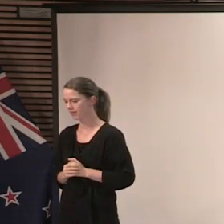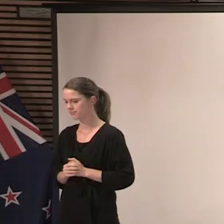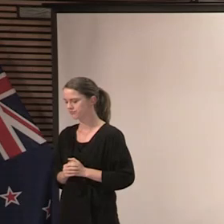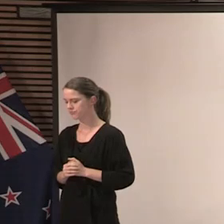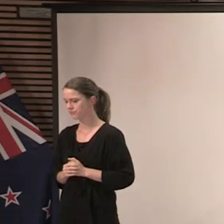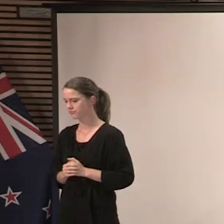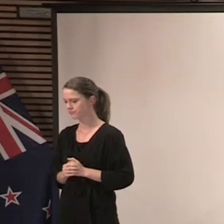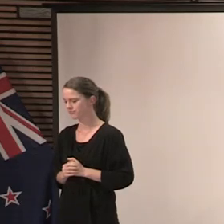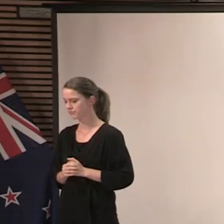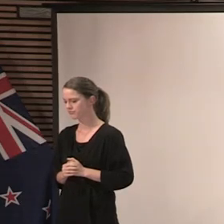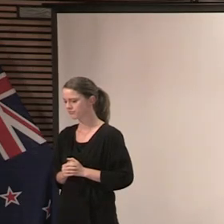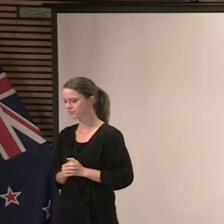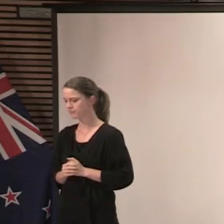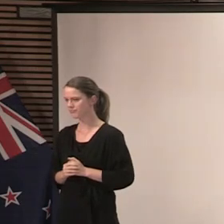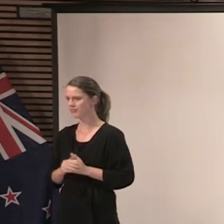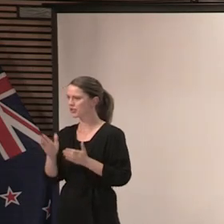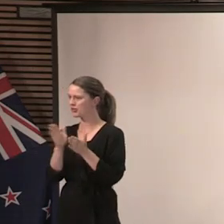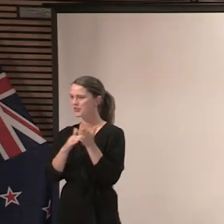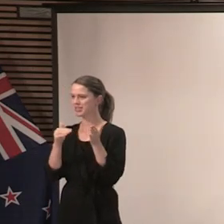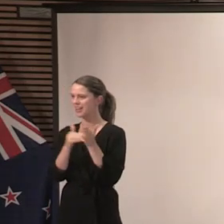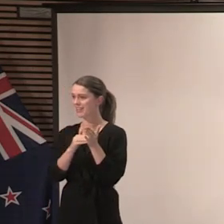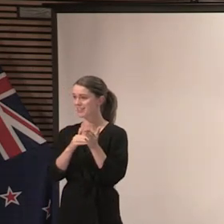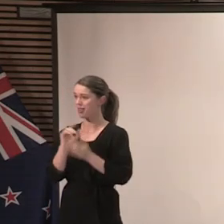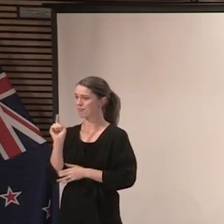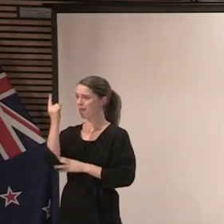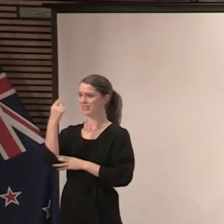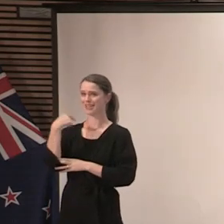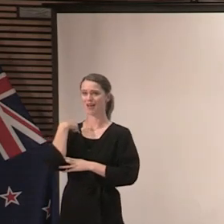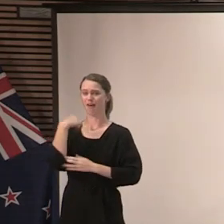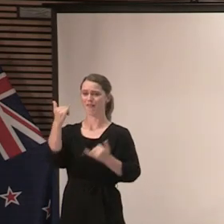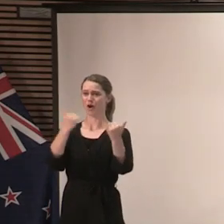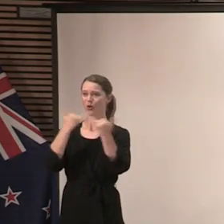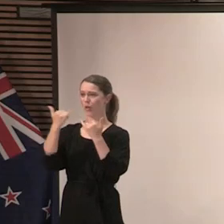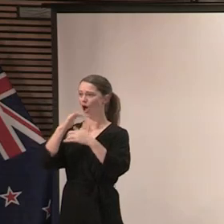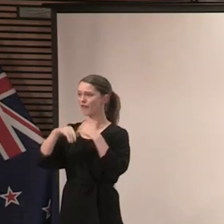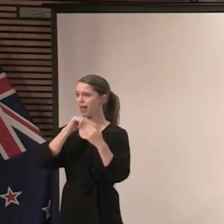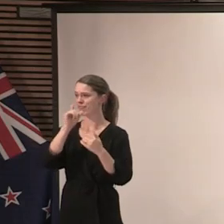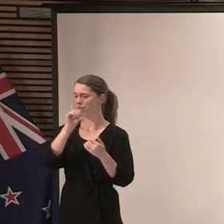Covid-19 in New Zealand. We may be amongst a small number